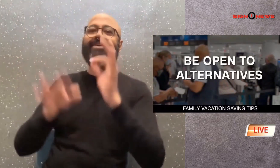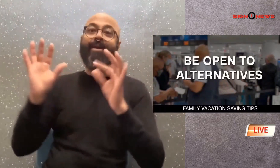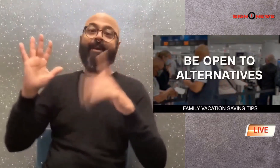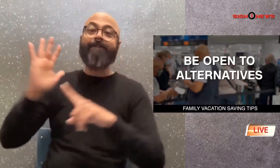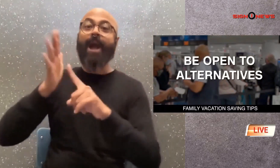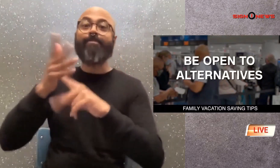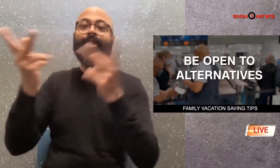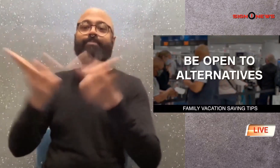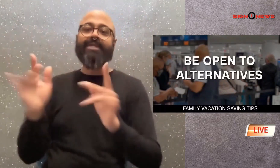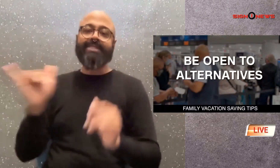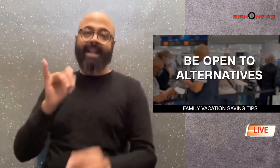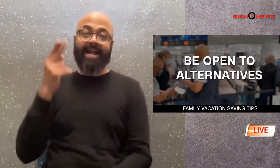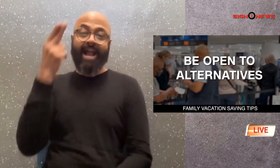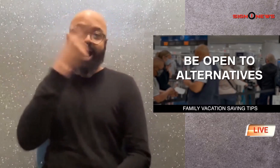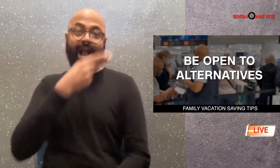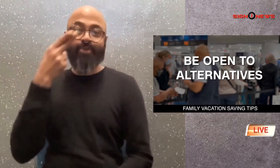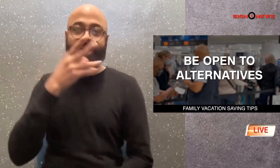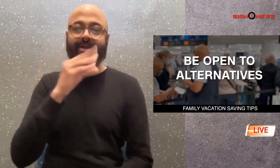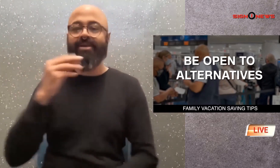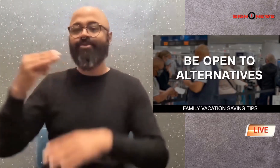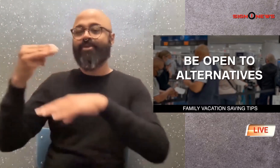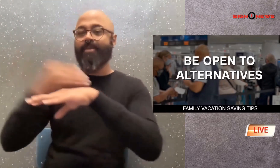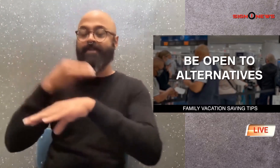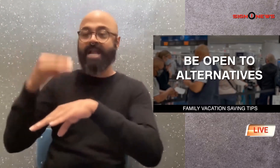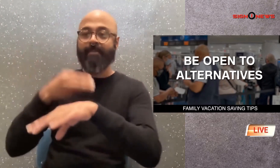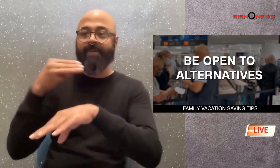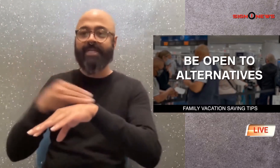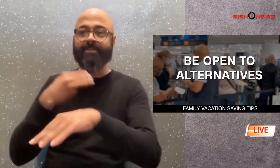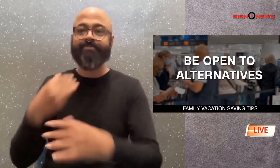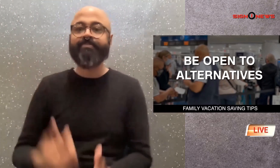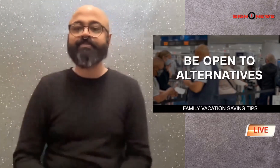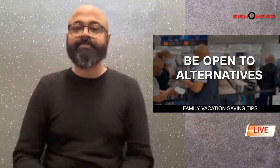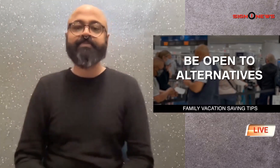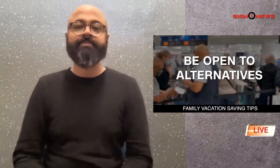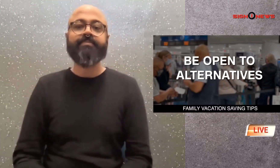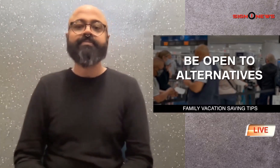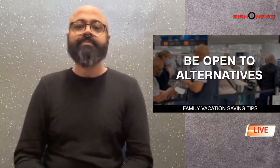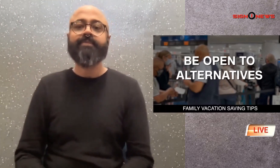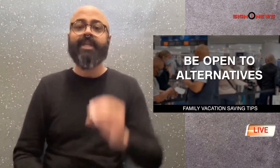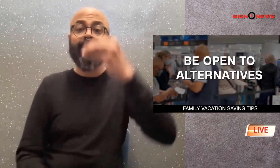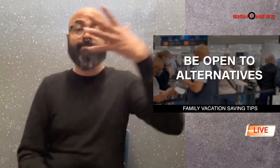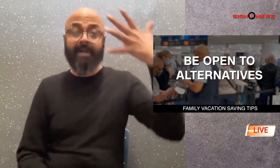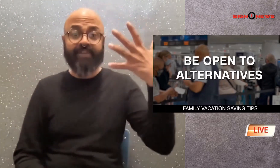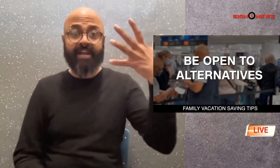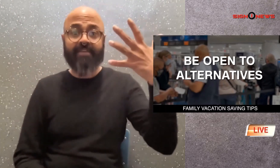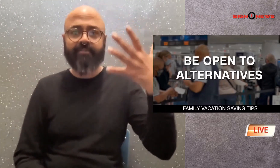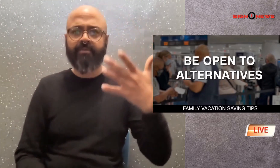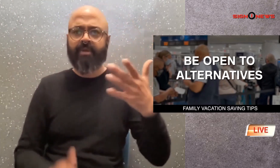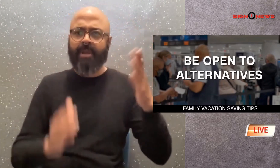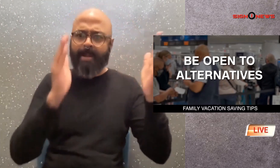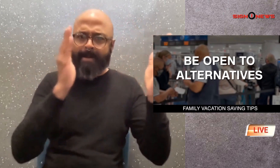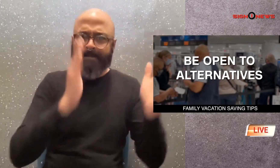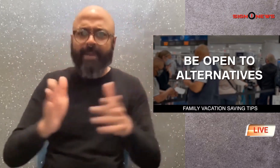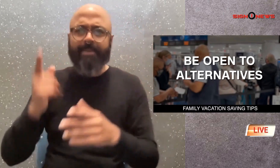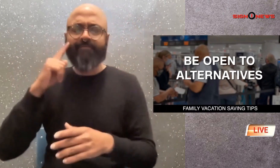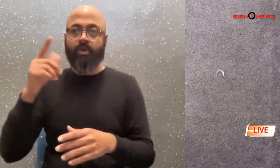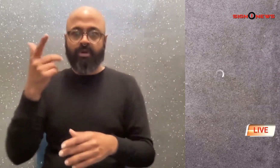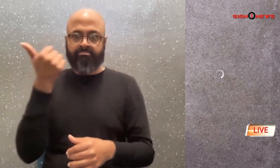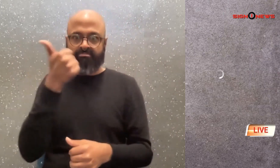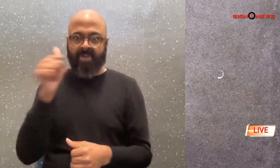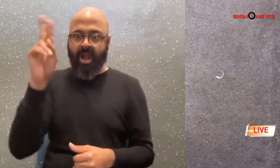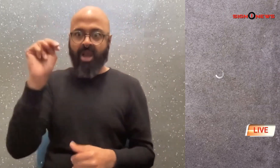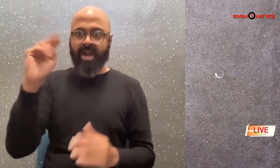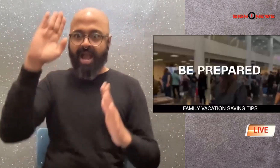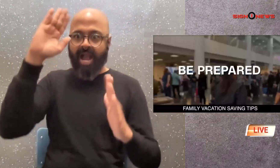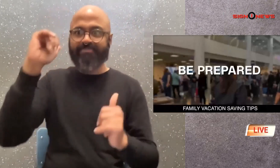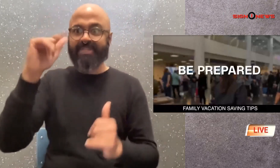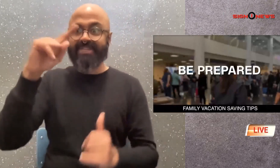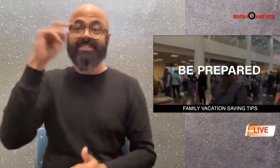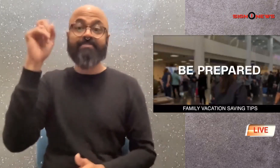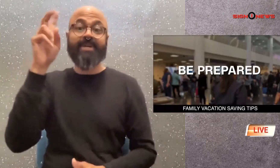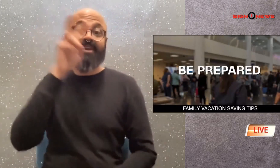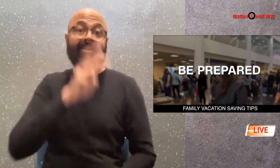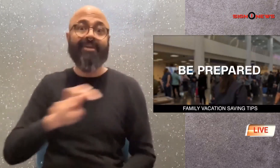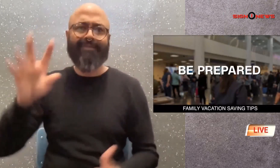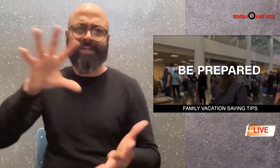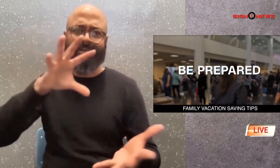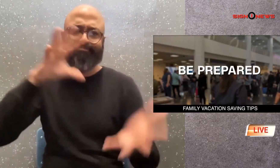of the more popular places like Hawaii or Miami and number five prepare for any unexpected